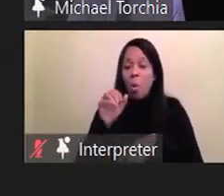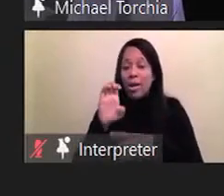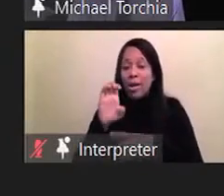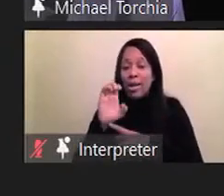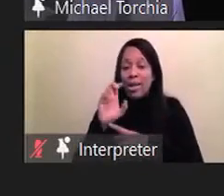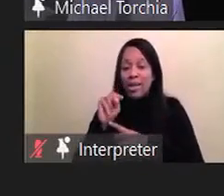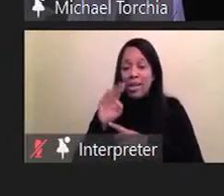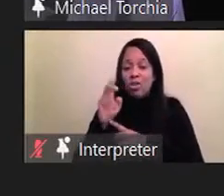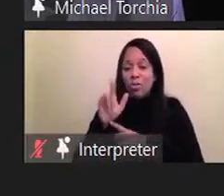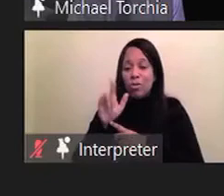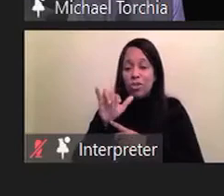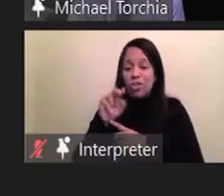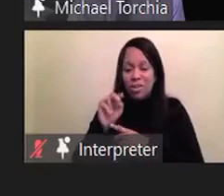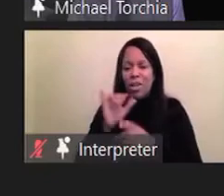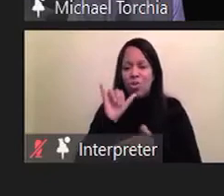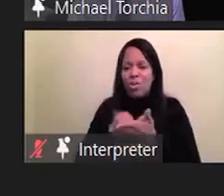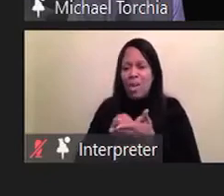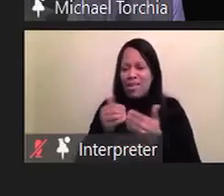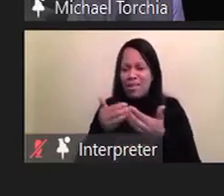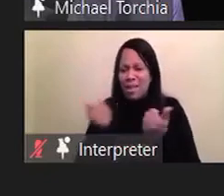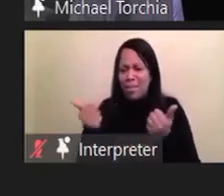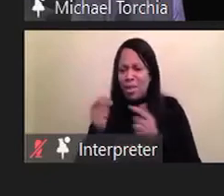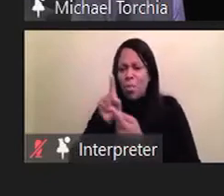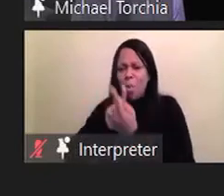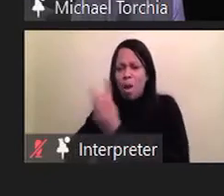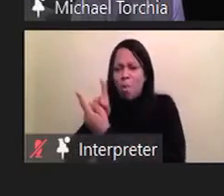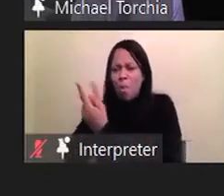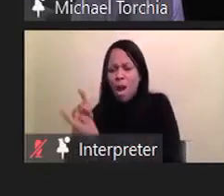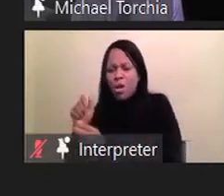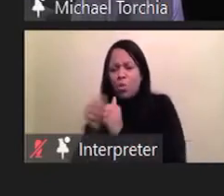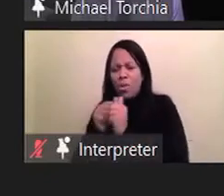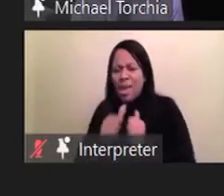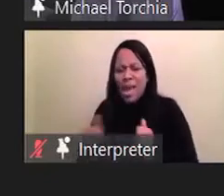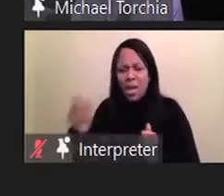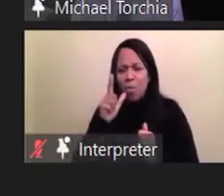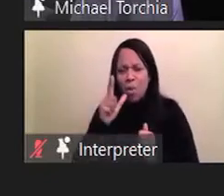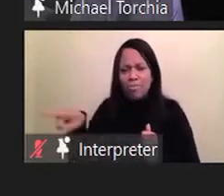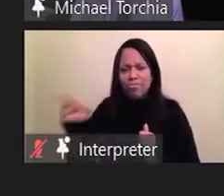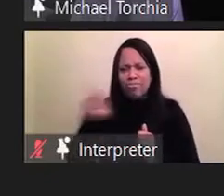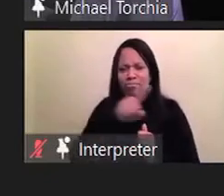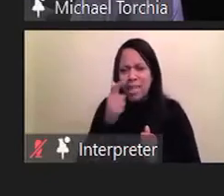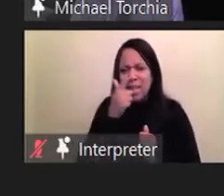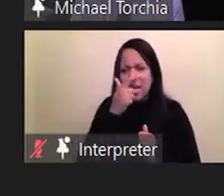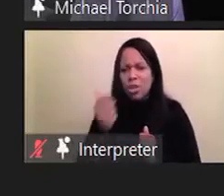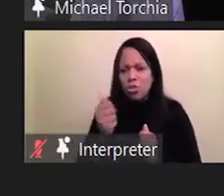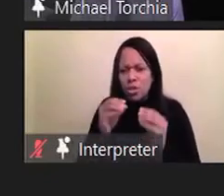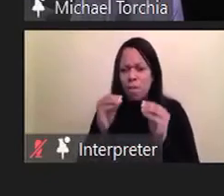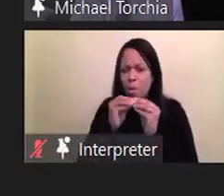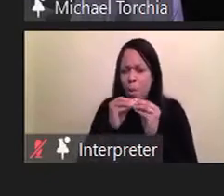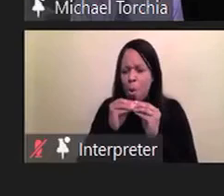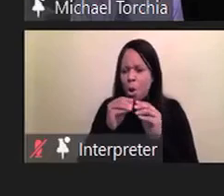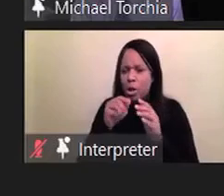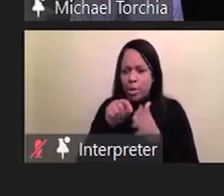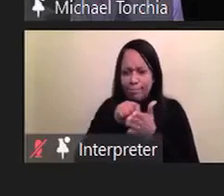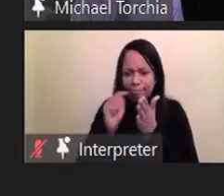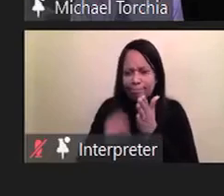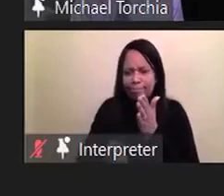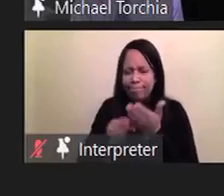in a separate one-to-one meeting with anybody who is interested in that kind of granular detail.